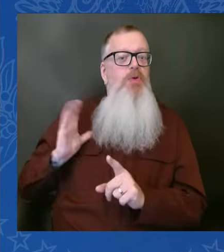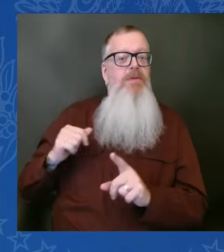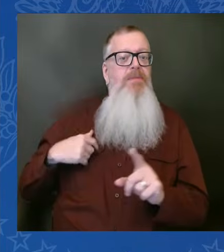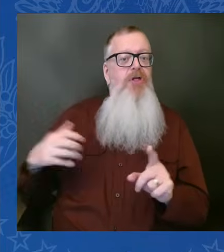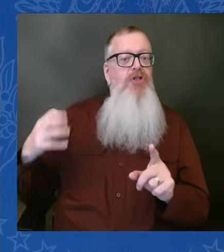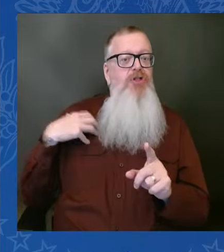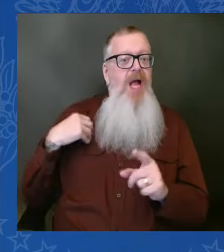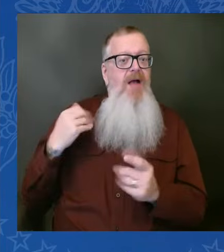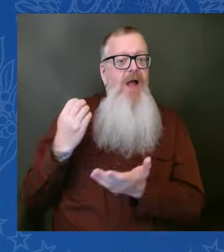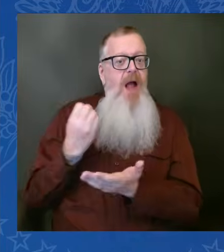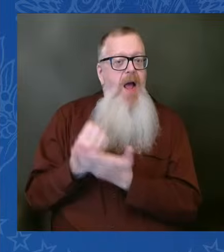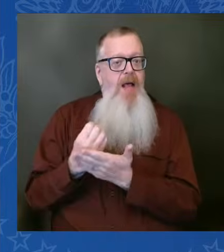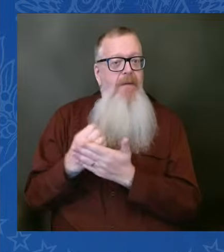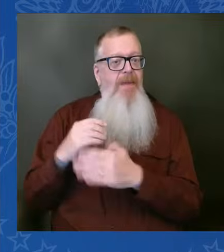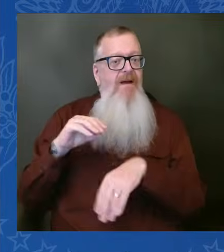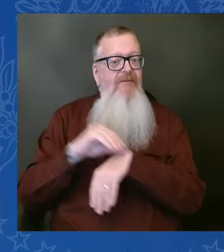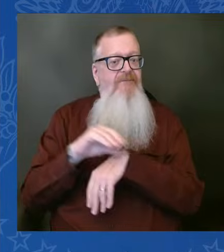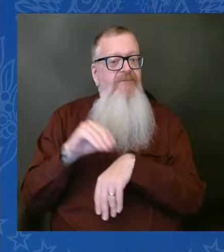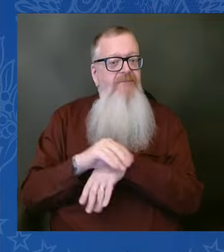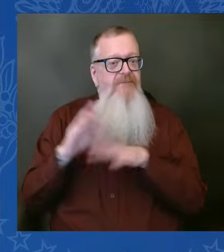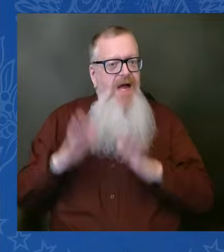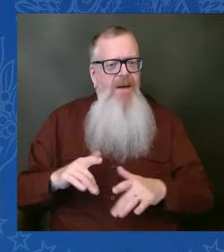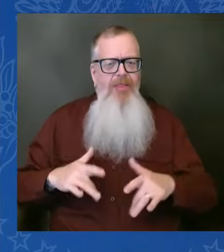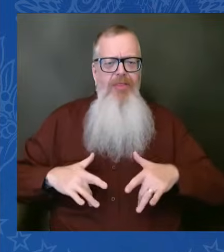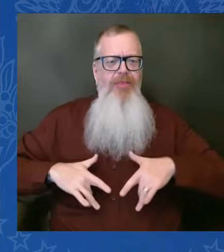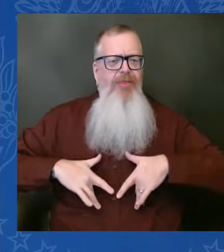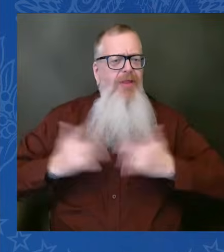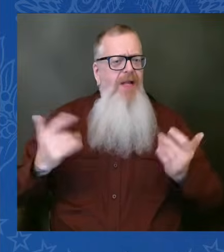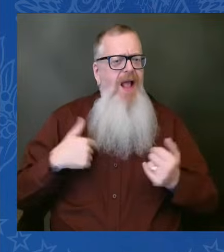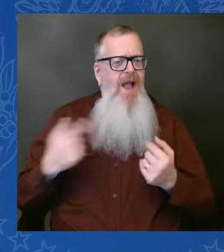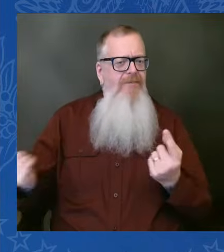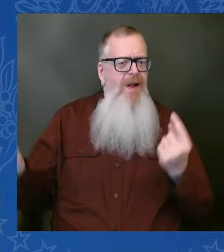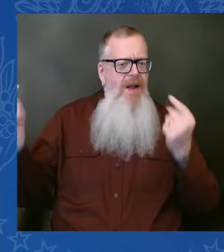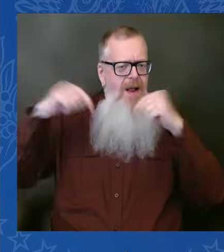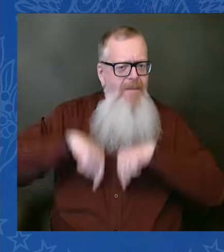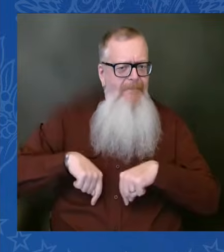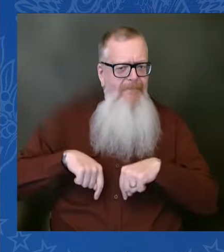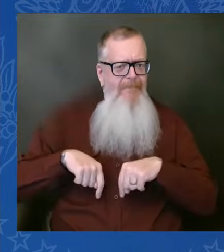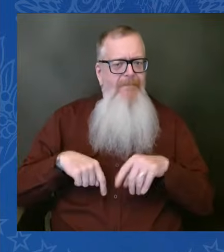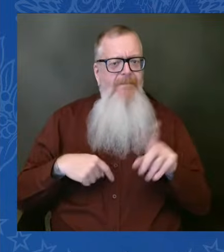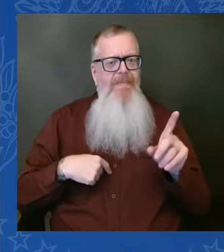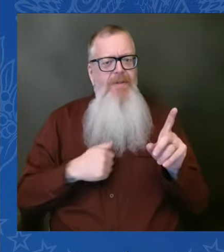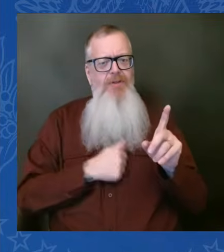though we owe the president apology for poaching one of his finest. Dr. Rouse, the stage is yours.